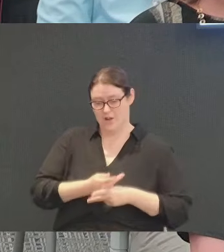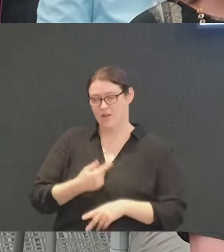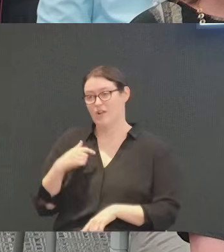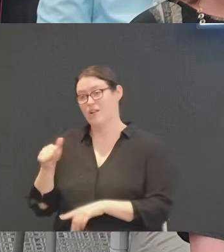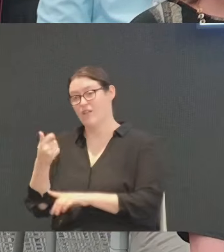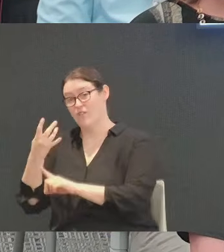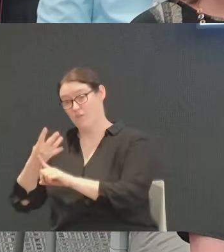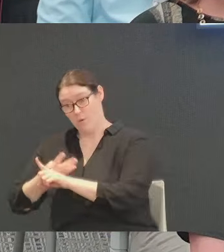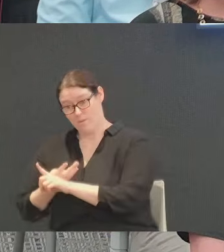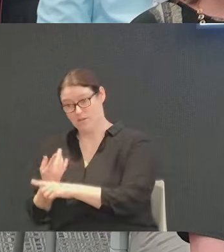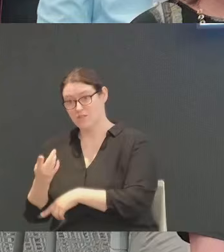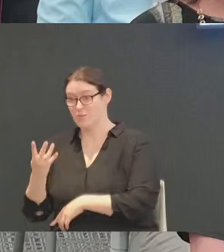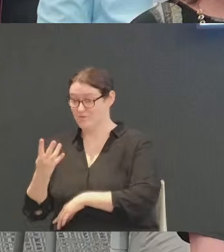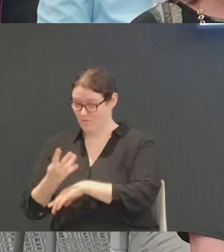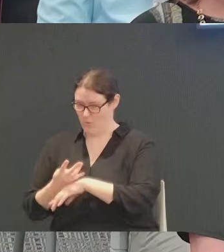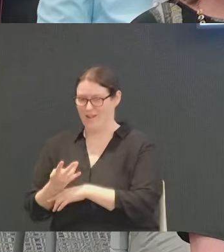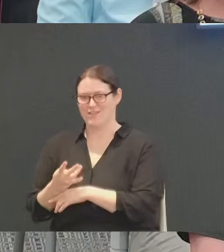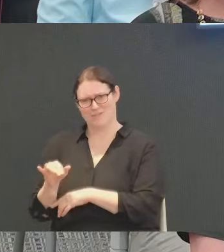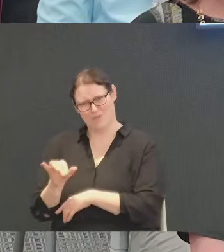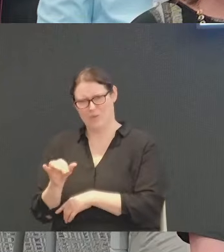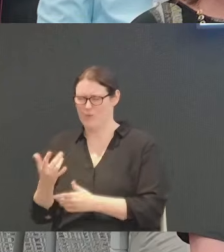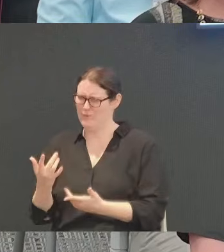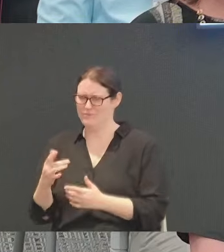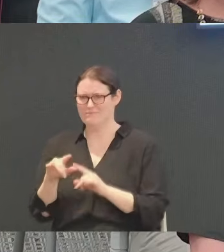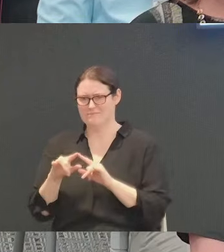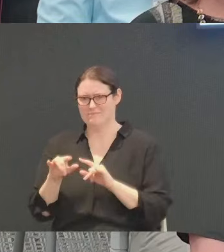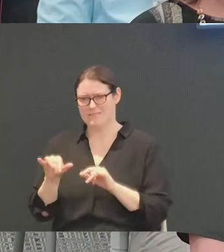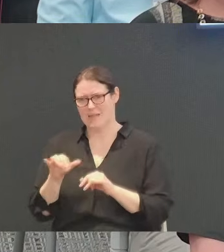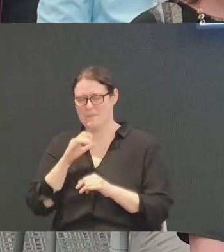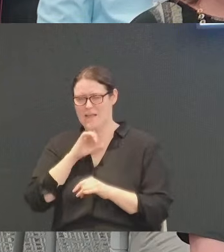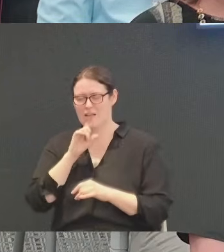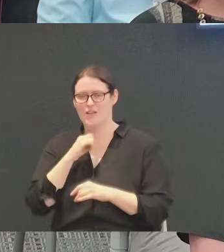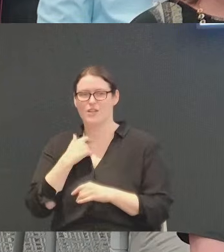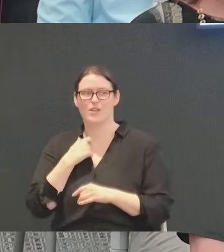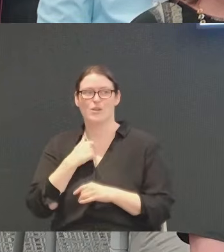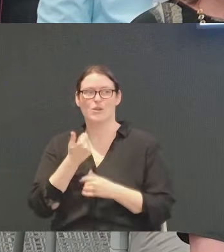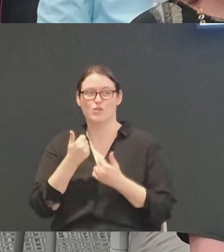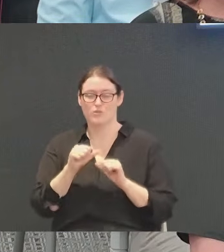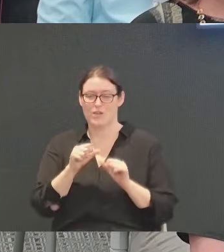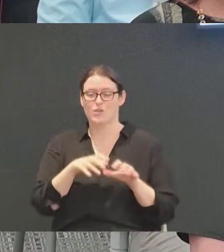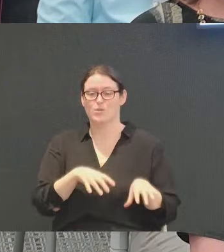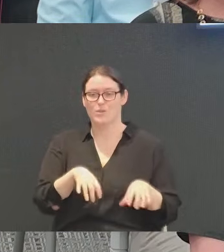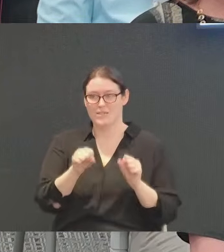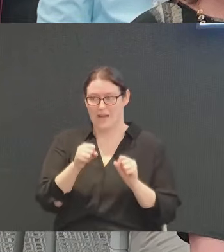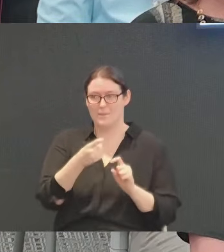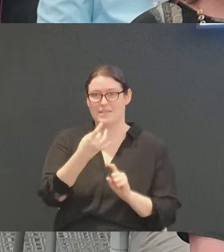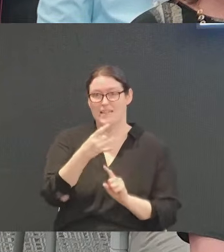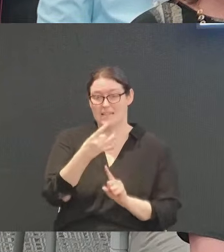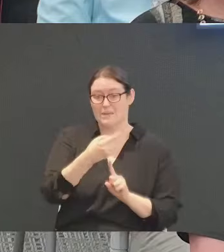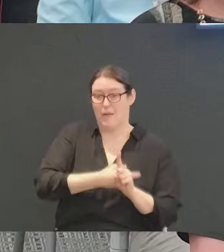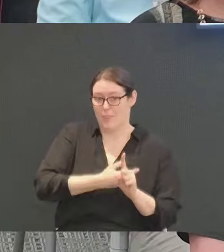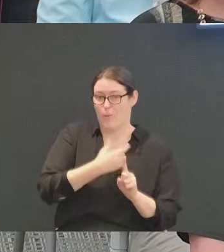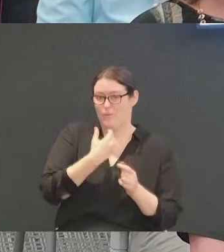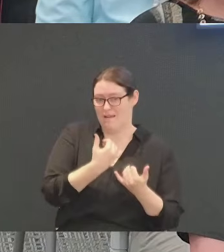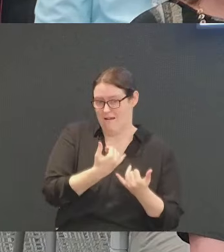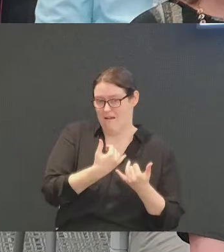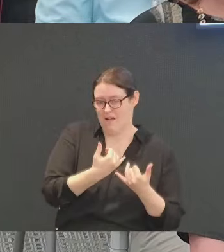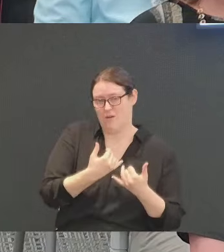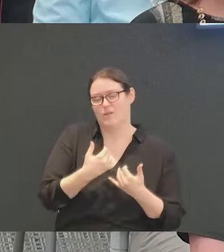her when she was 4 days old as well. trying to adopt the eight our 18-month-old. both of them